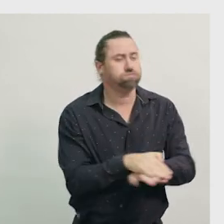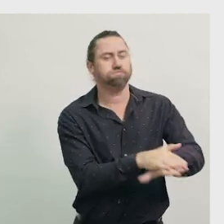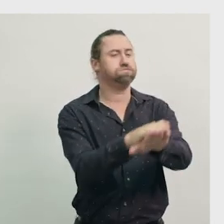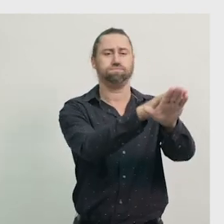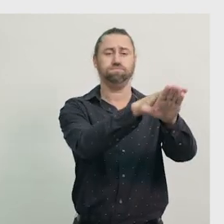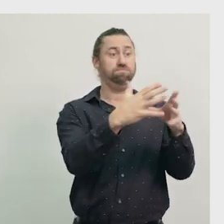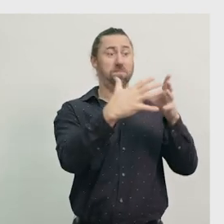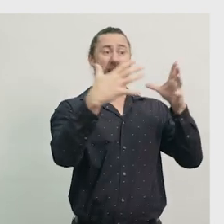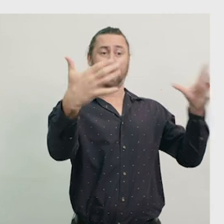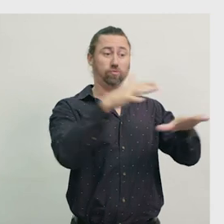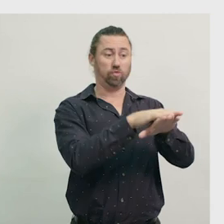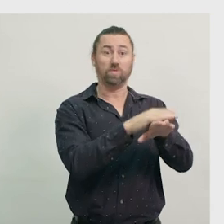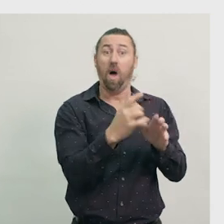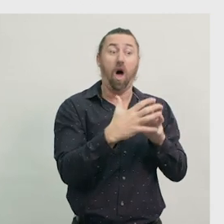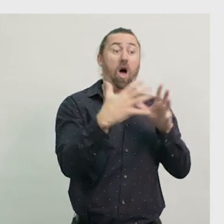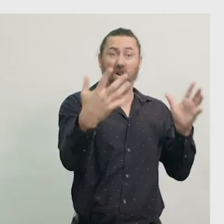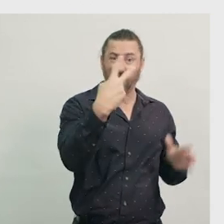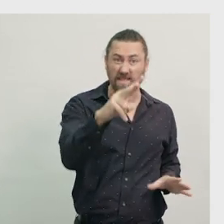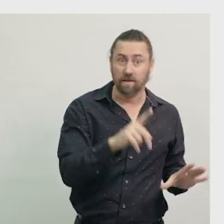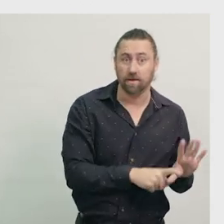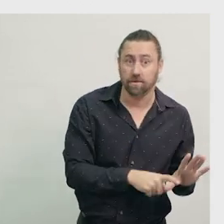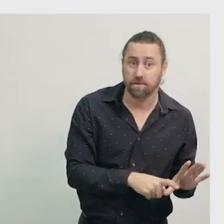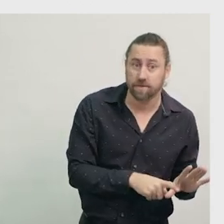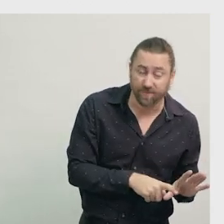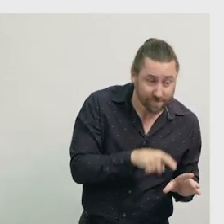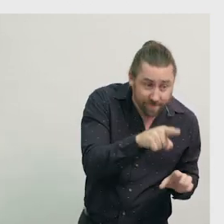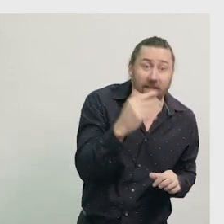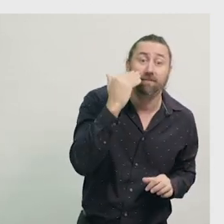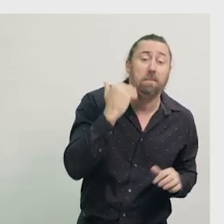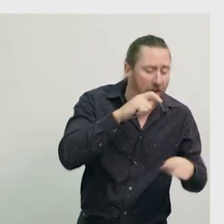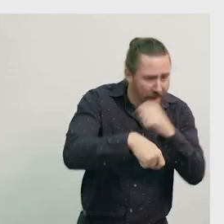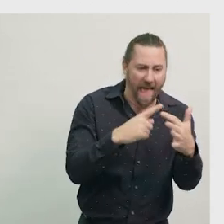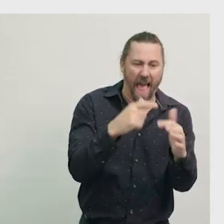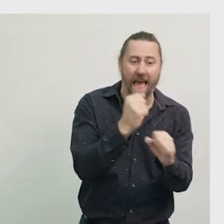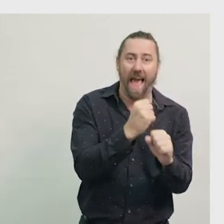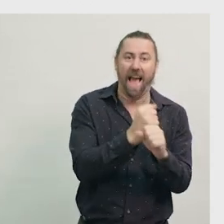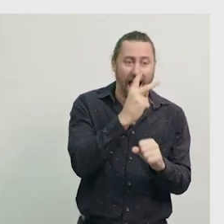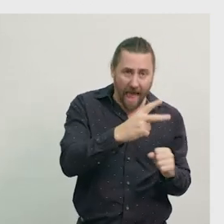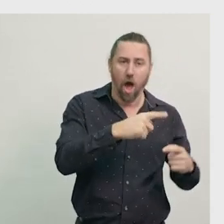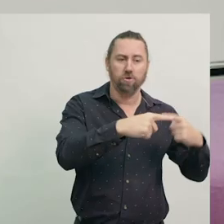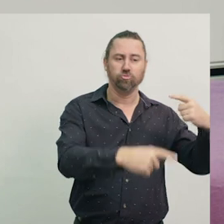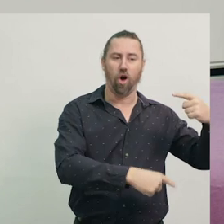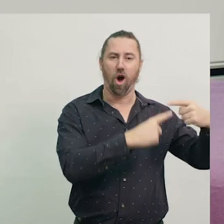This takes about 20 years, and after that, the females can then lay eggs, so the cycle can continue.